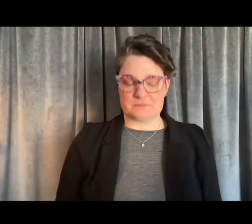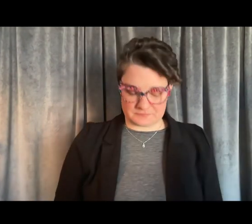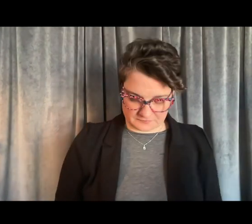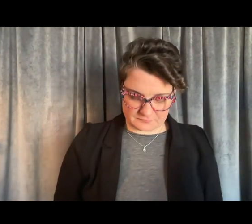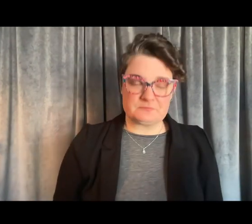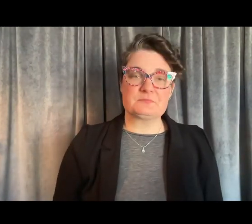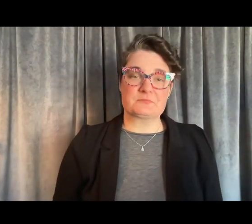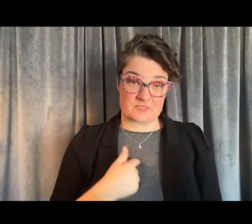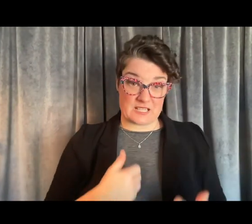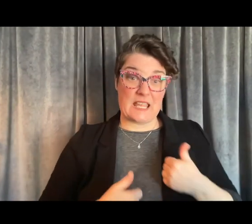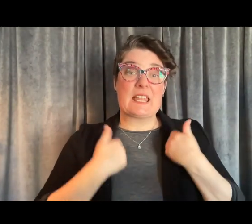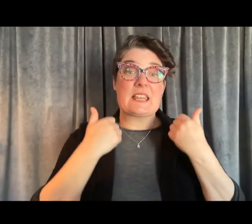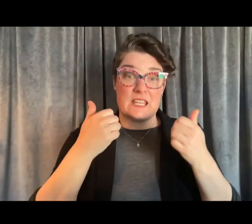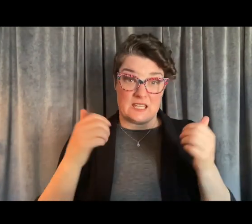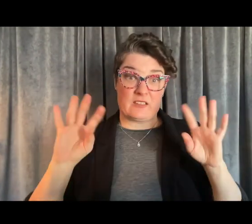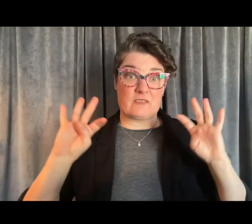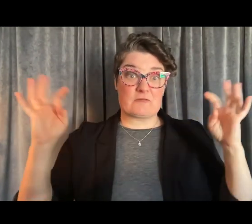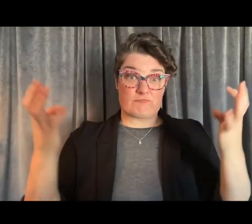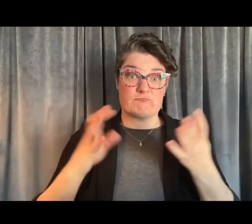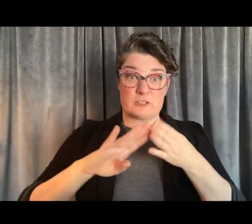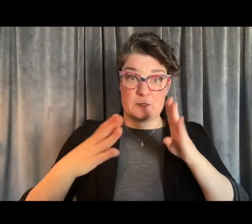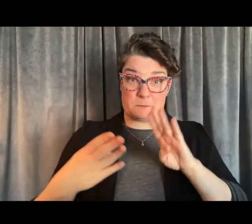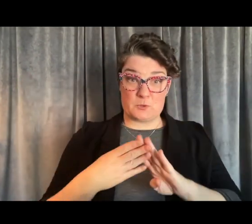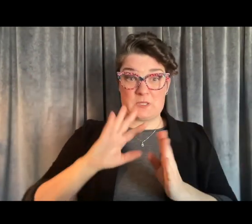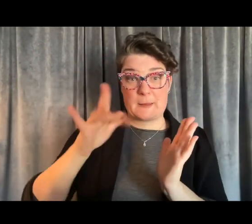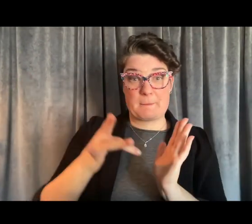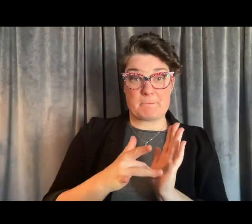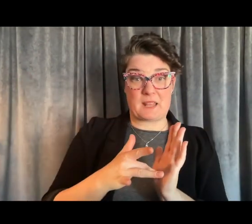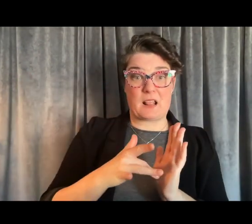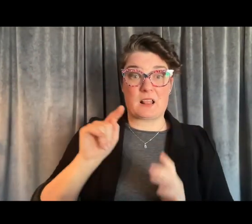Socket: Yeah, so I live in intentional community in Middle